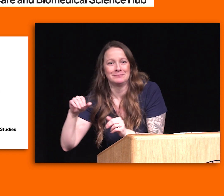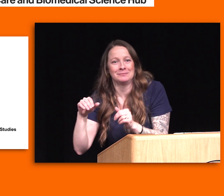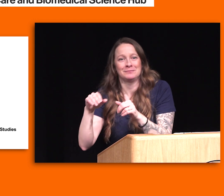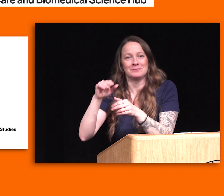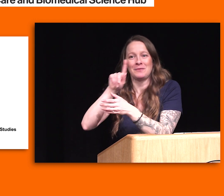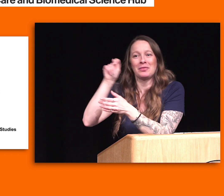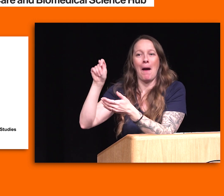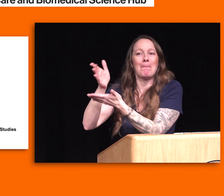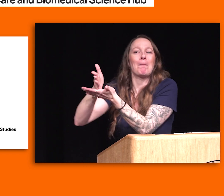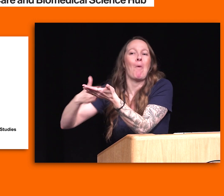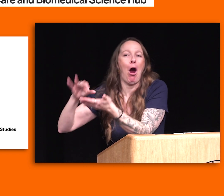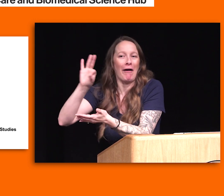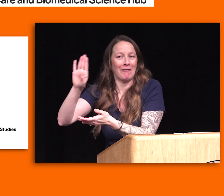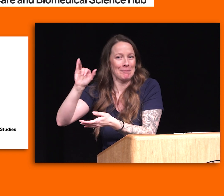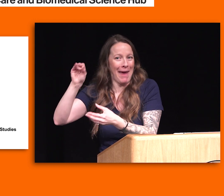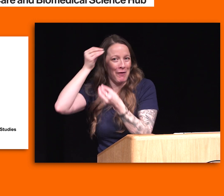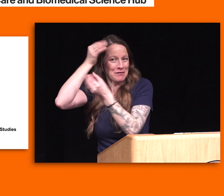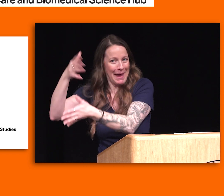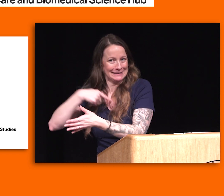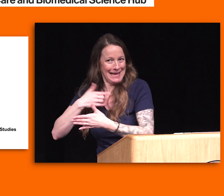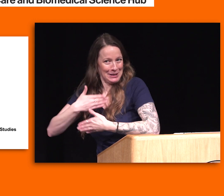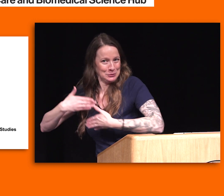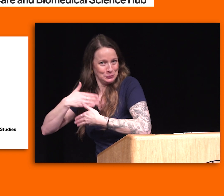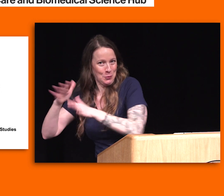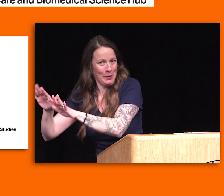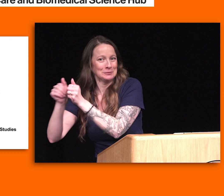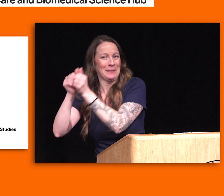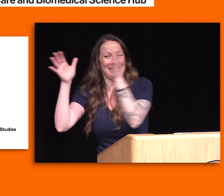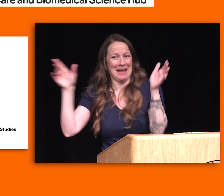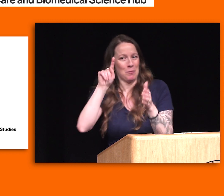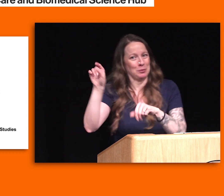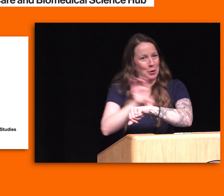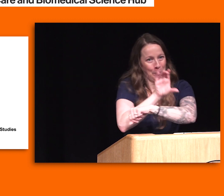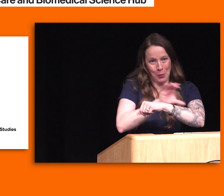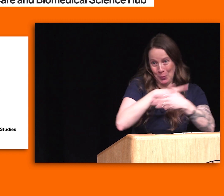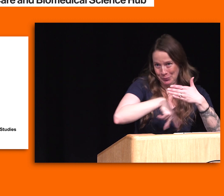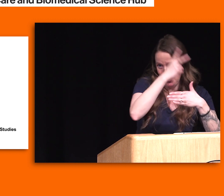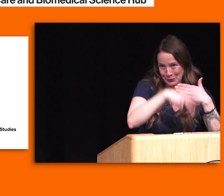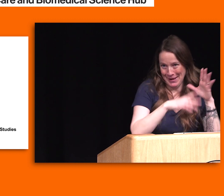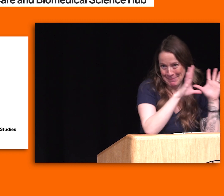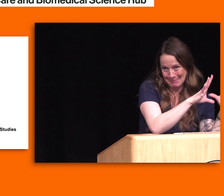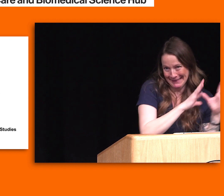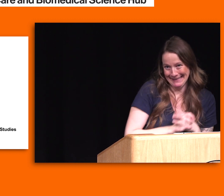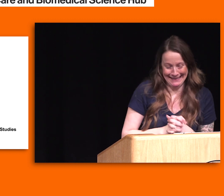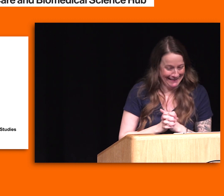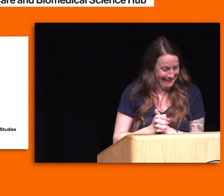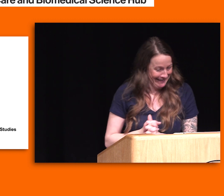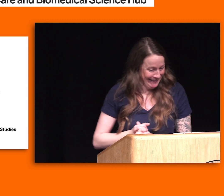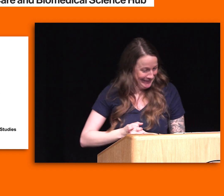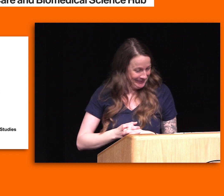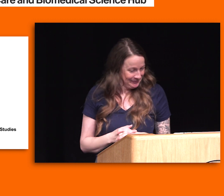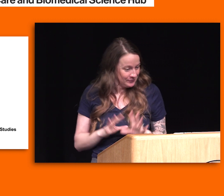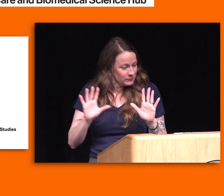and bioinformatics was a part of the studies, but I didn't have to do the computer programing,